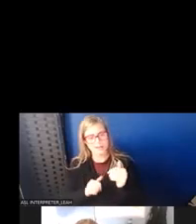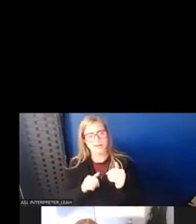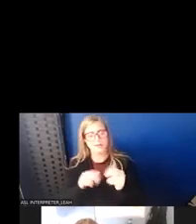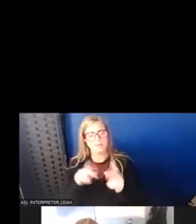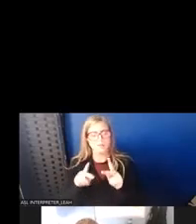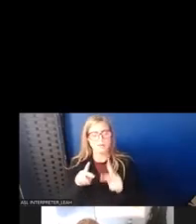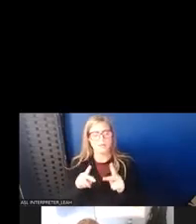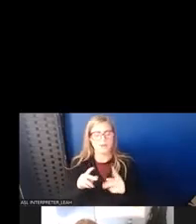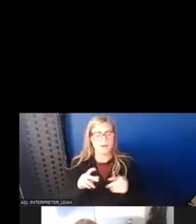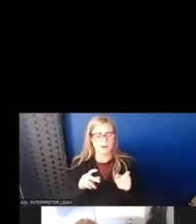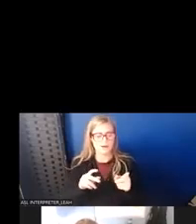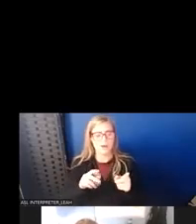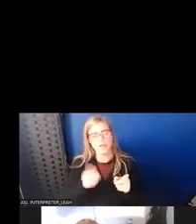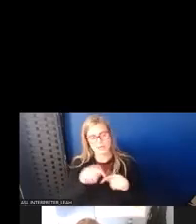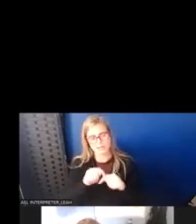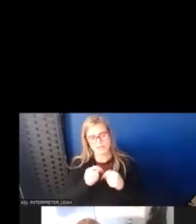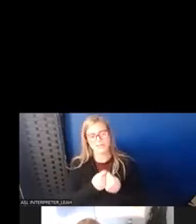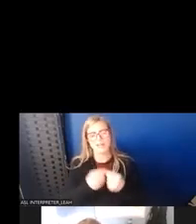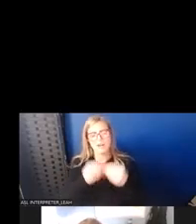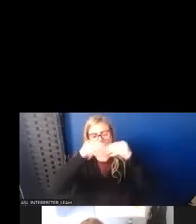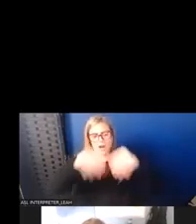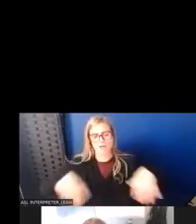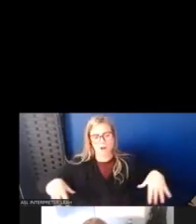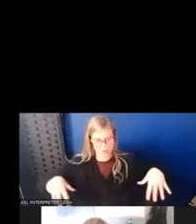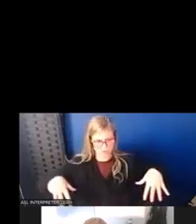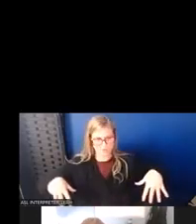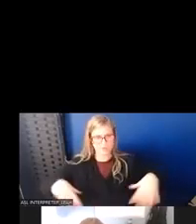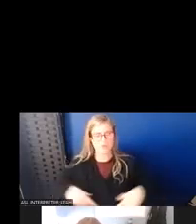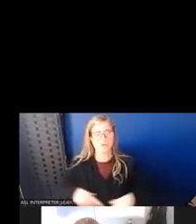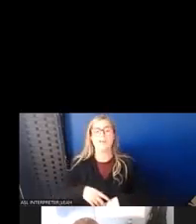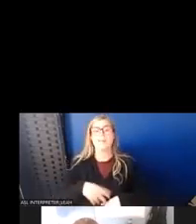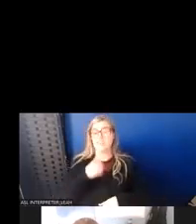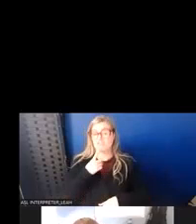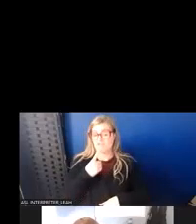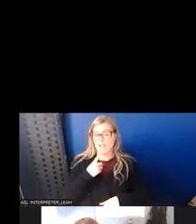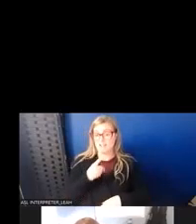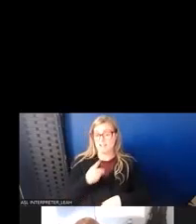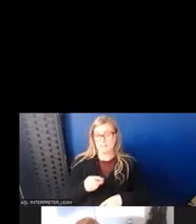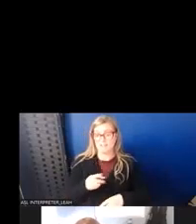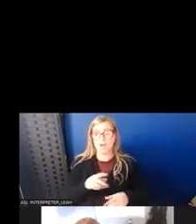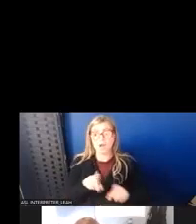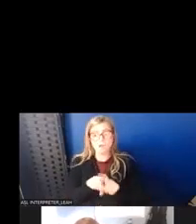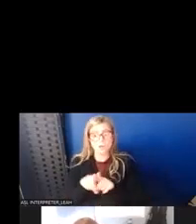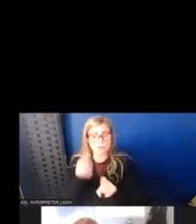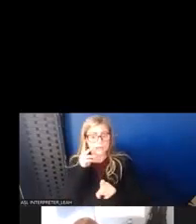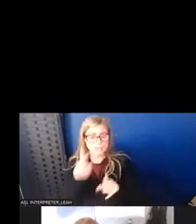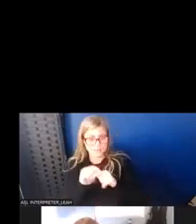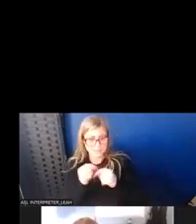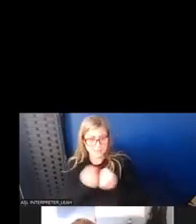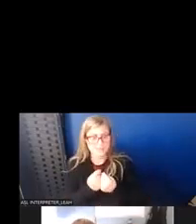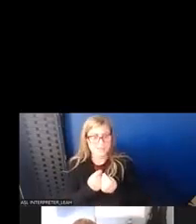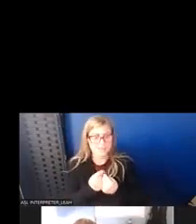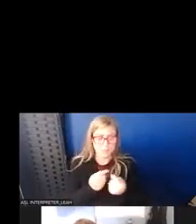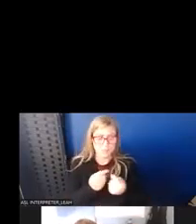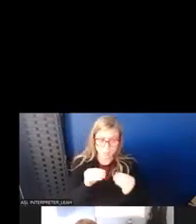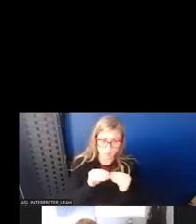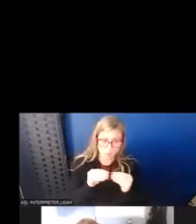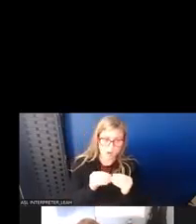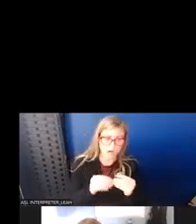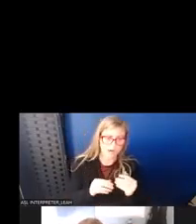We also see that these teams actually have more productive support authors but less supportive lead authors. Which makes a lot of sense, right?